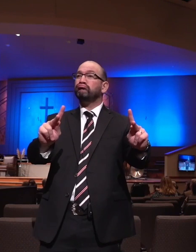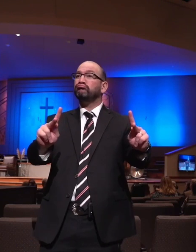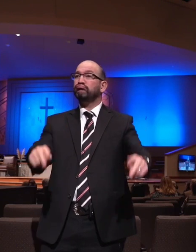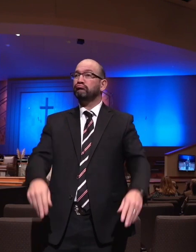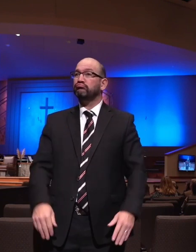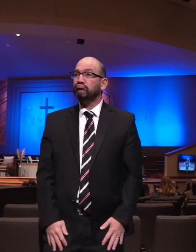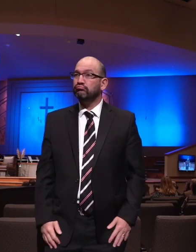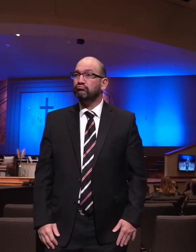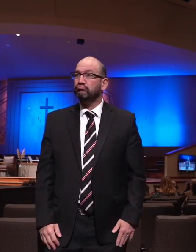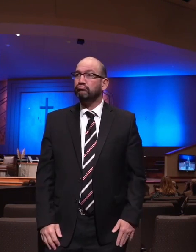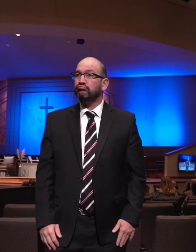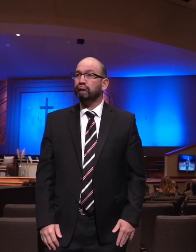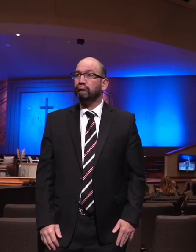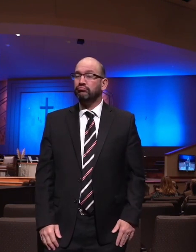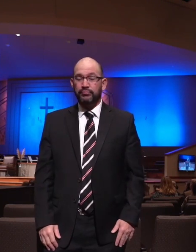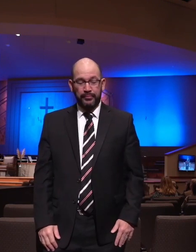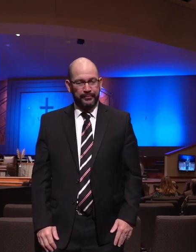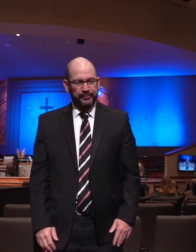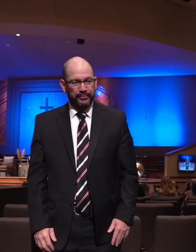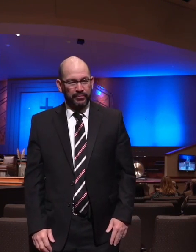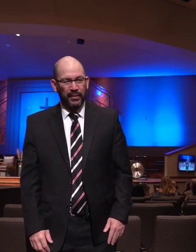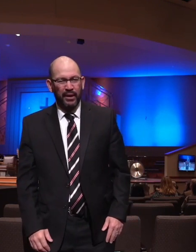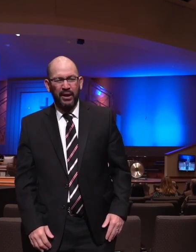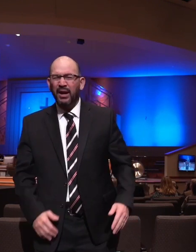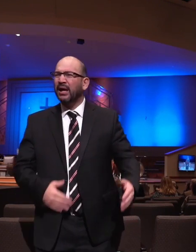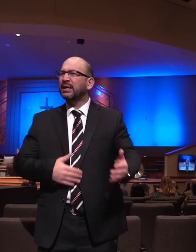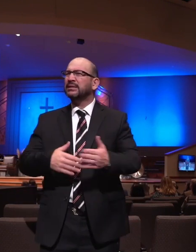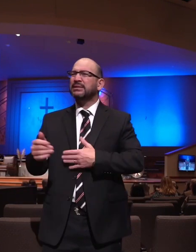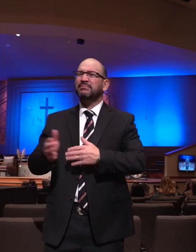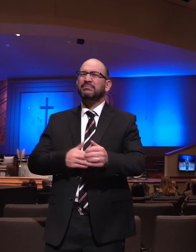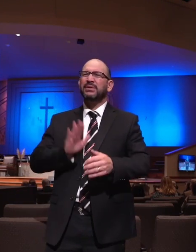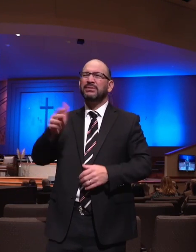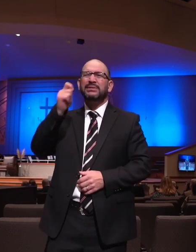I'm going to tell you right now I don't care what color skin you got